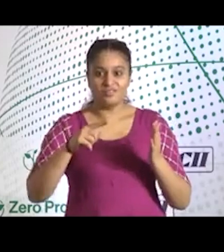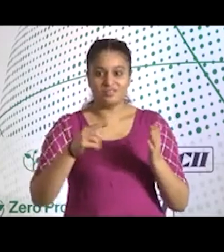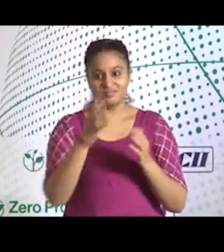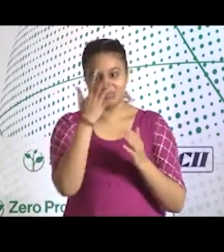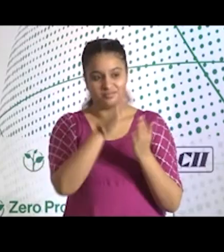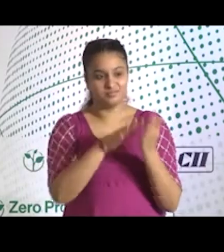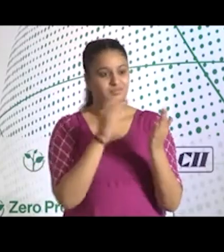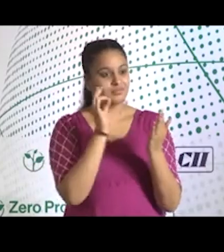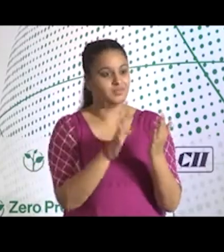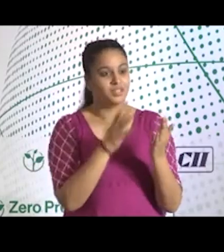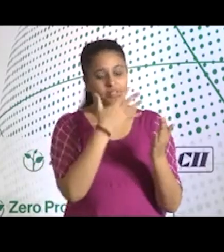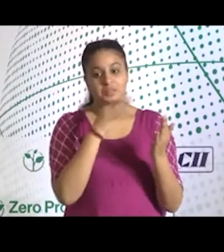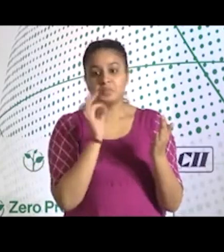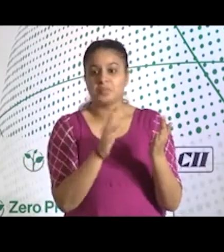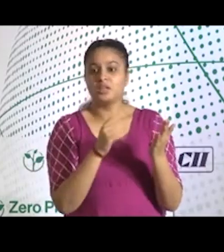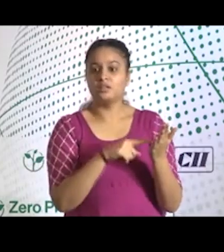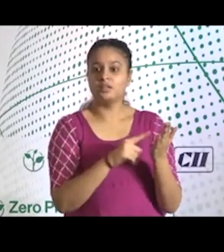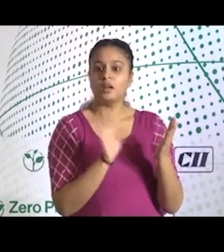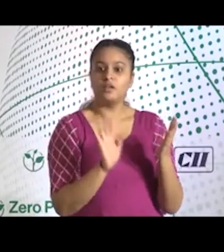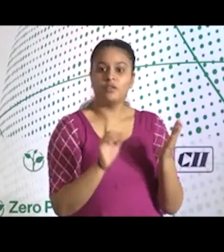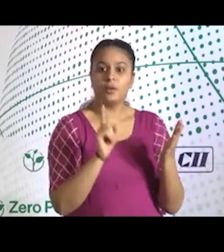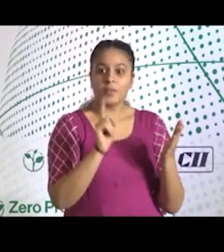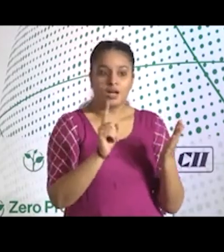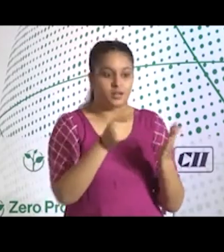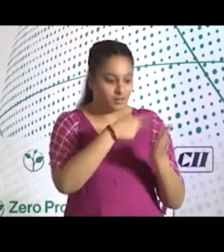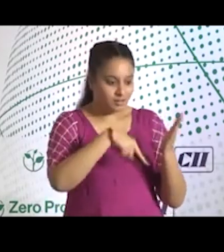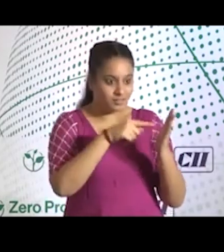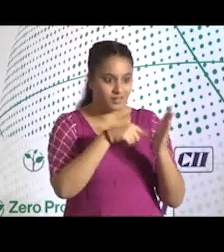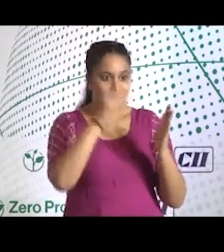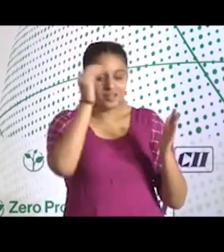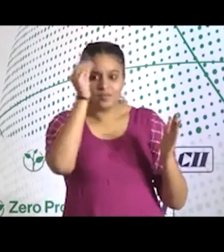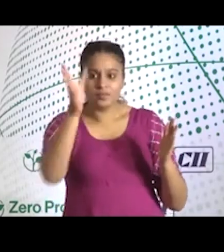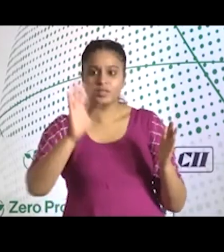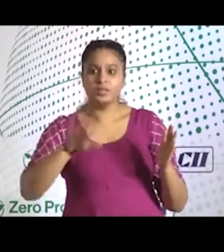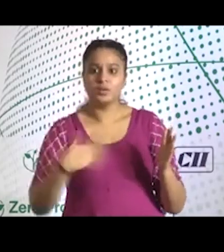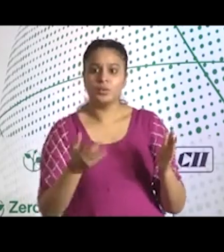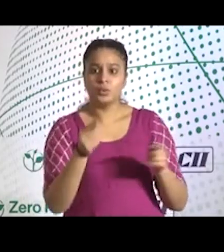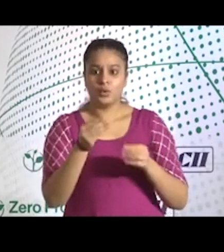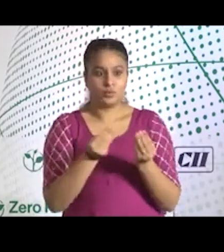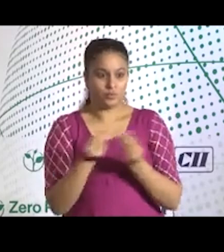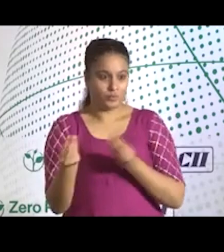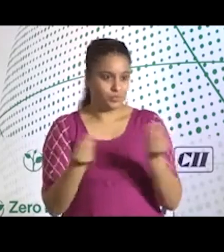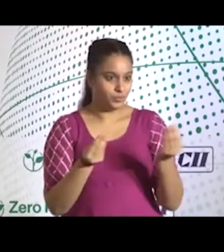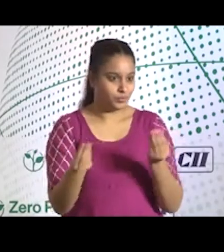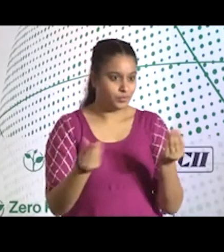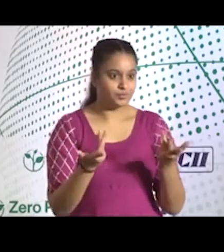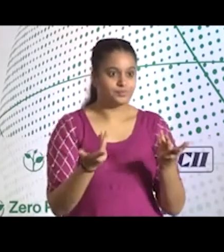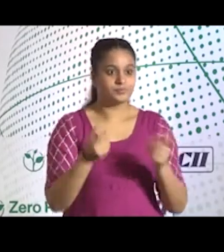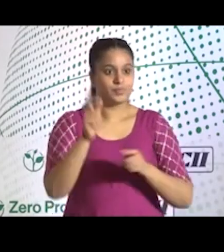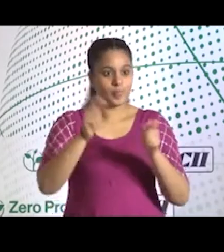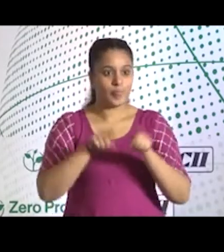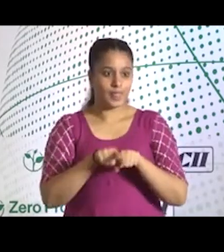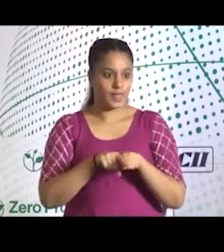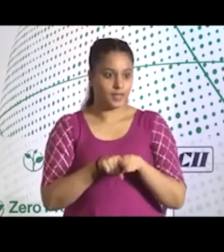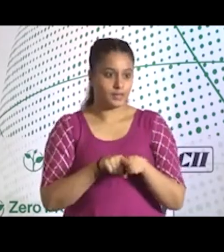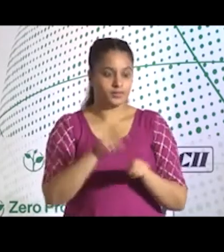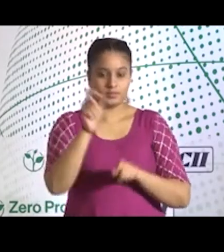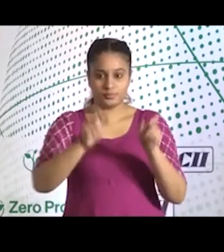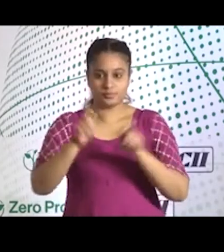probably exists, but how often is the awareness around it? High You know, and our example of actually going to the stores